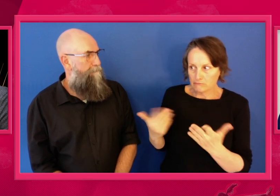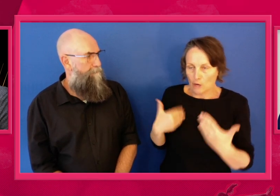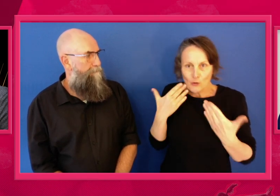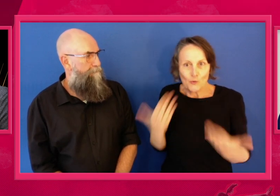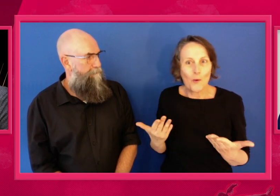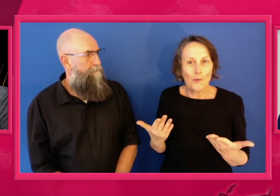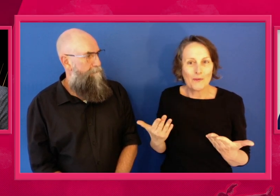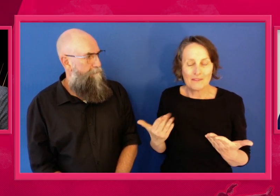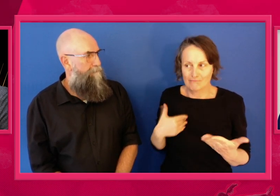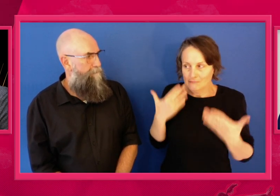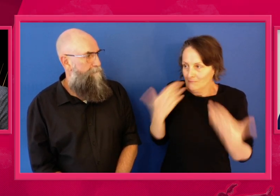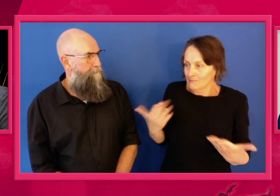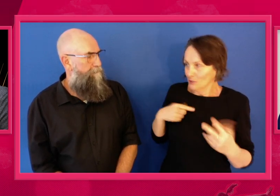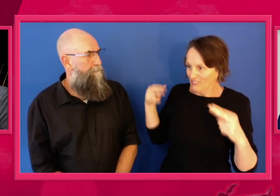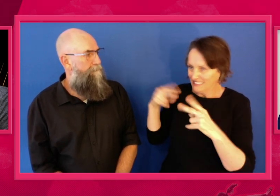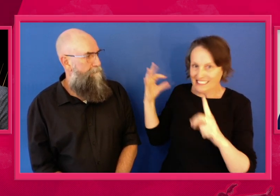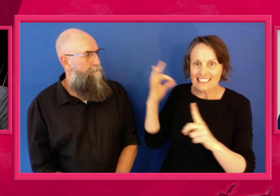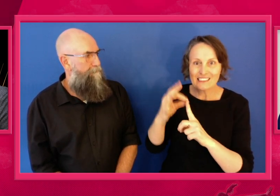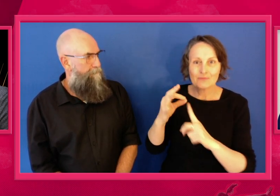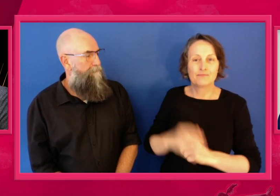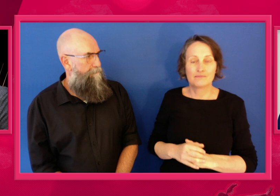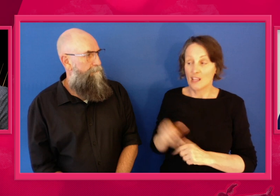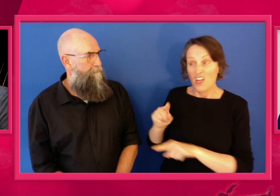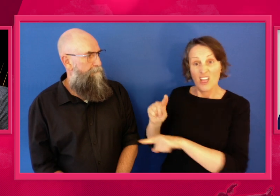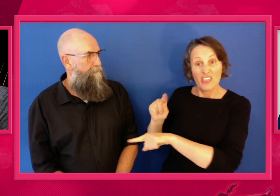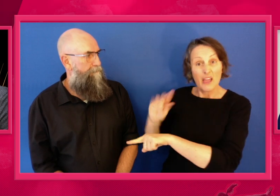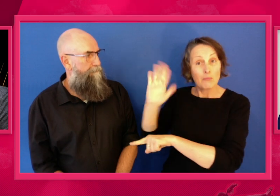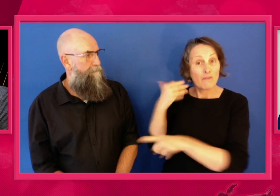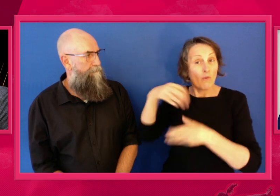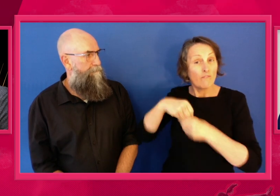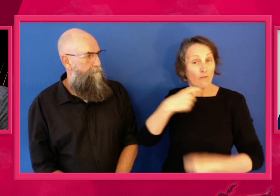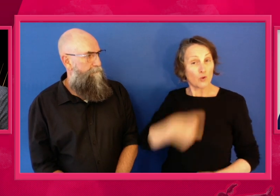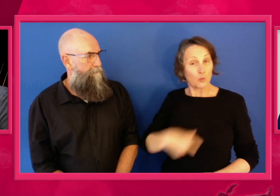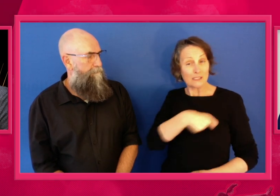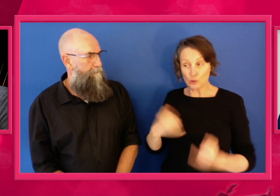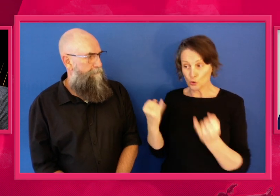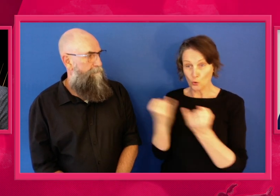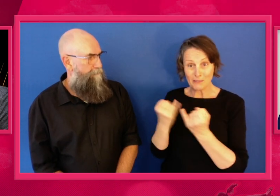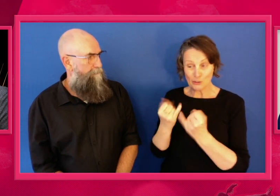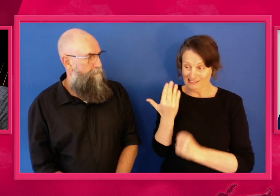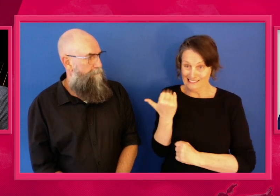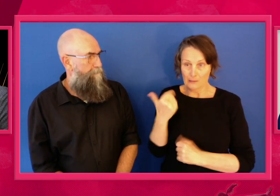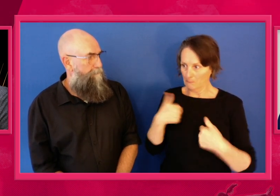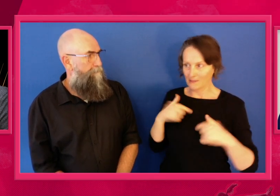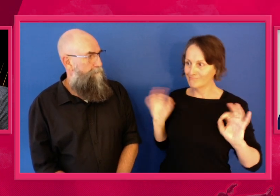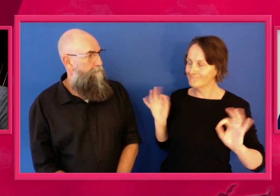I just had no idea. And a lot of these guys did do some of the Swiss series, so they had raced each other a little bit. And, you know, obviously we're in a really different situation.